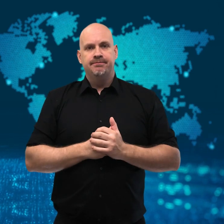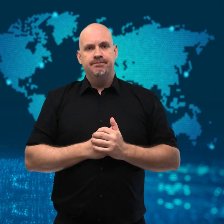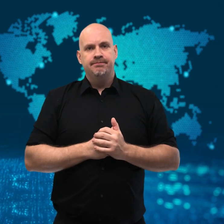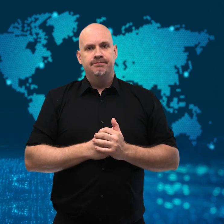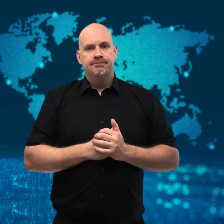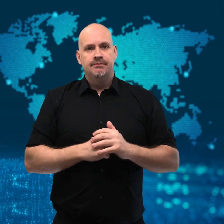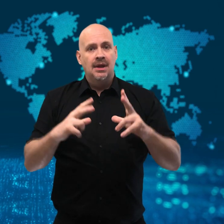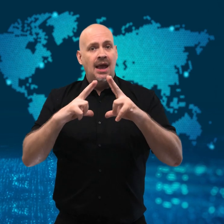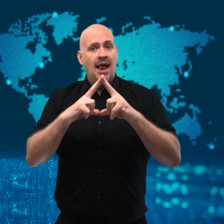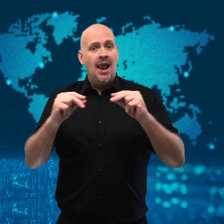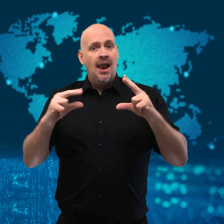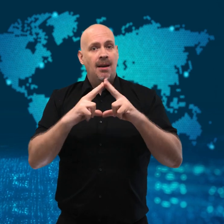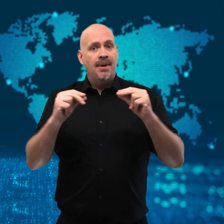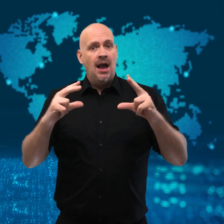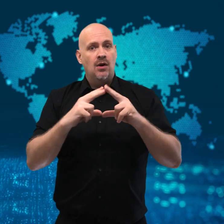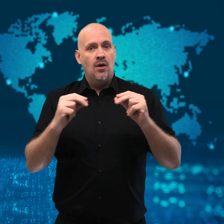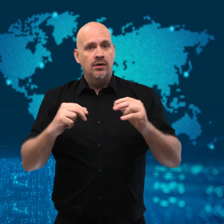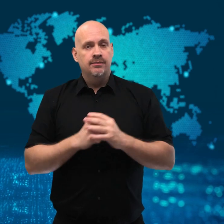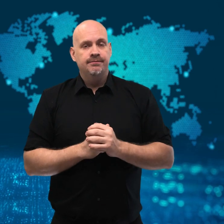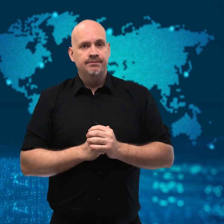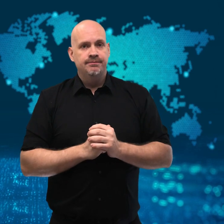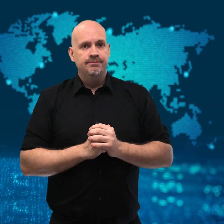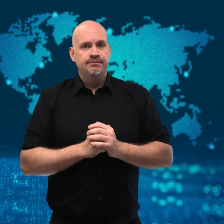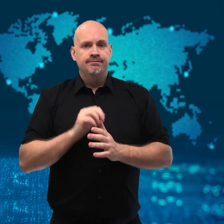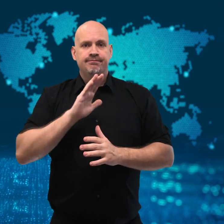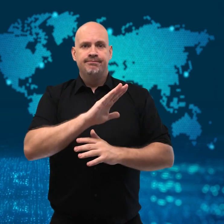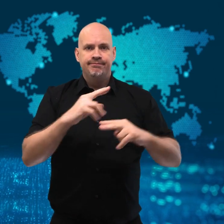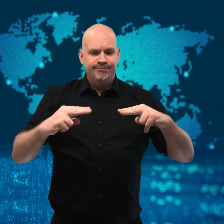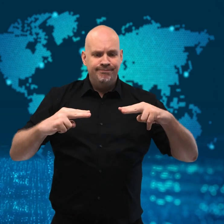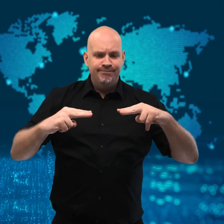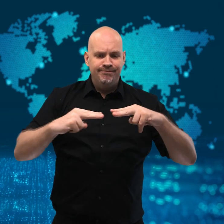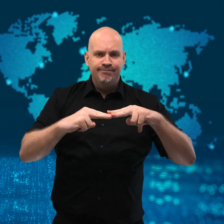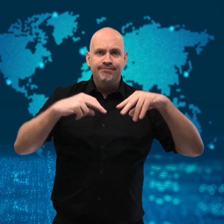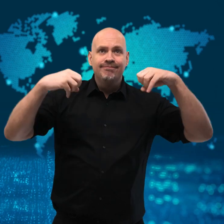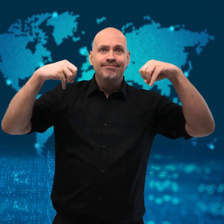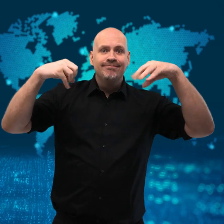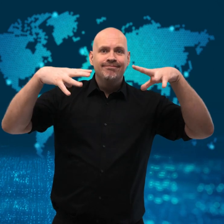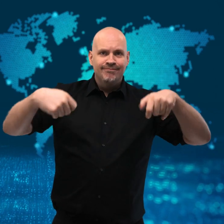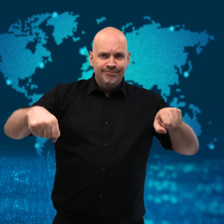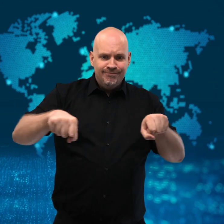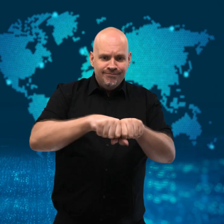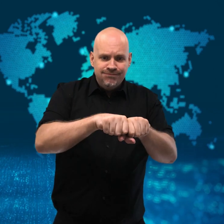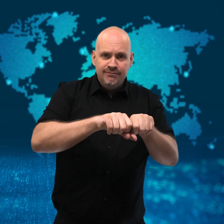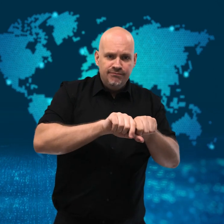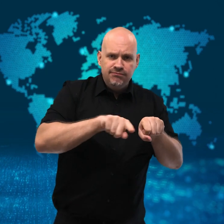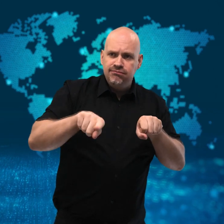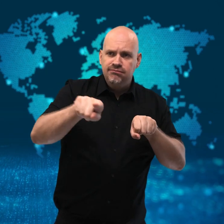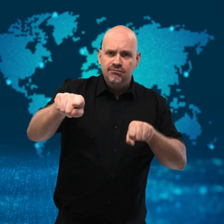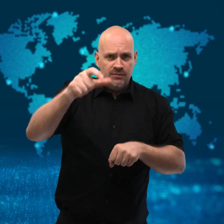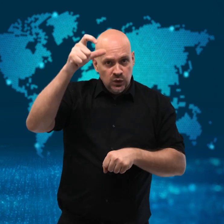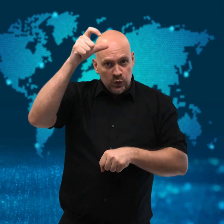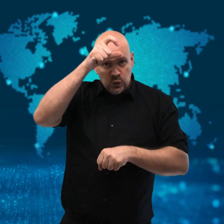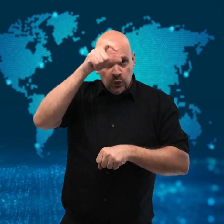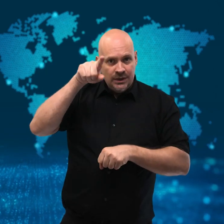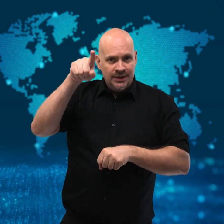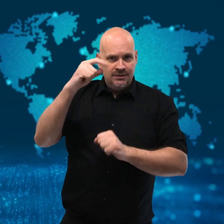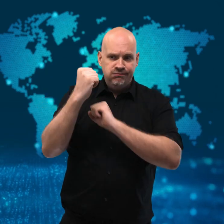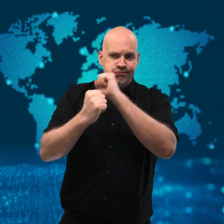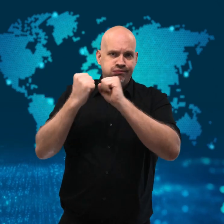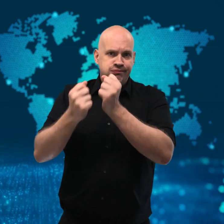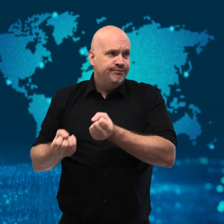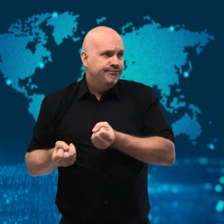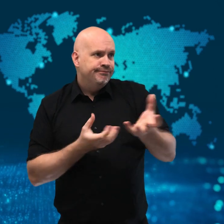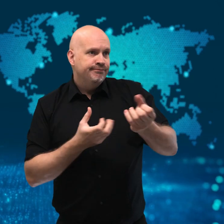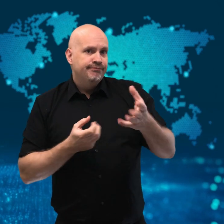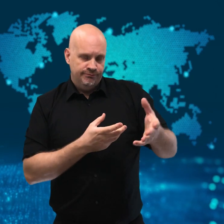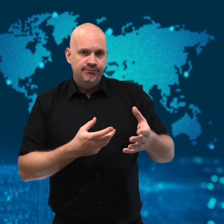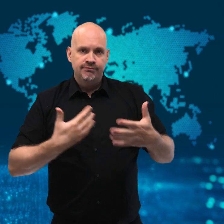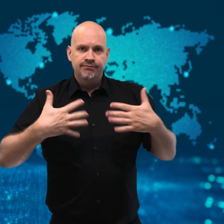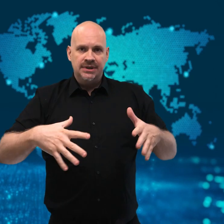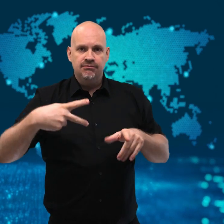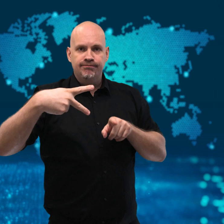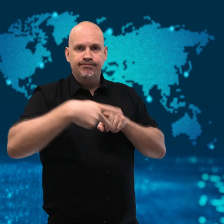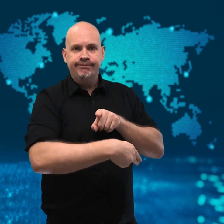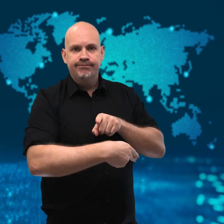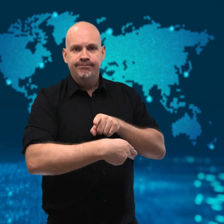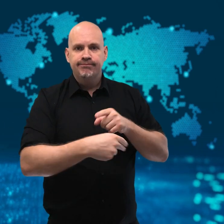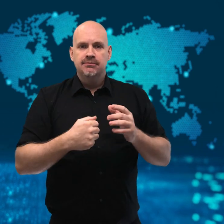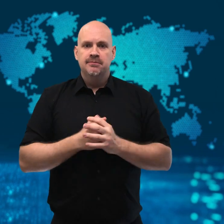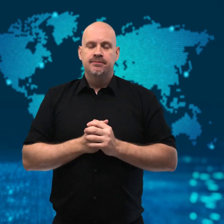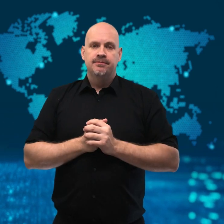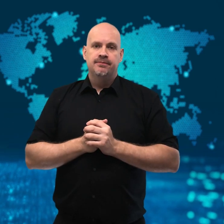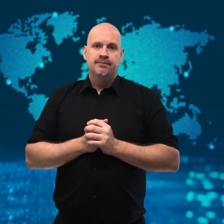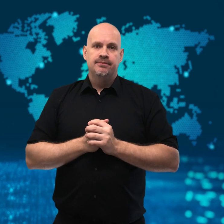Electricity cut by Turkey.